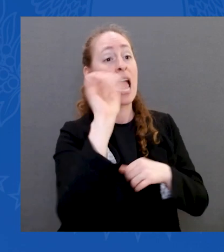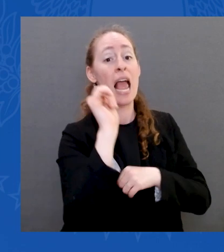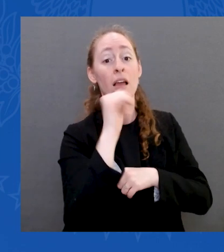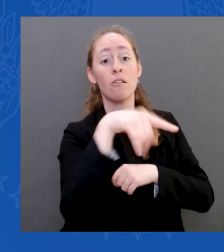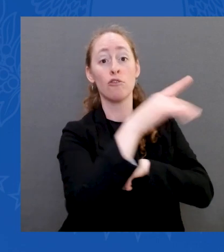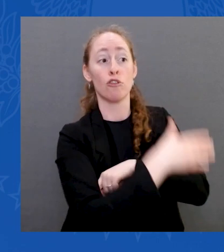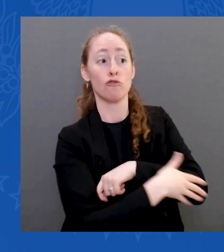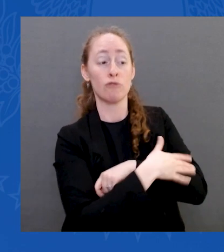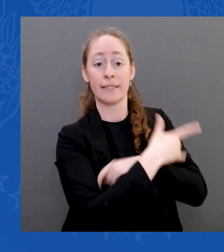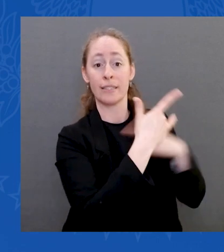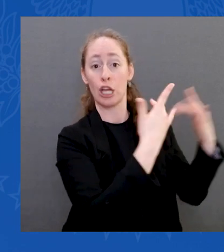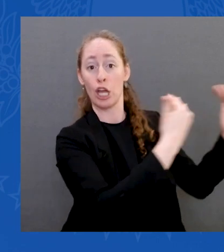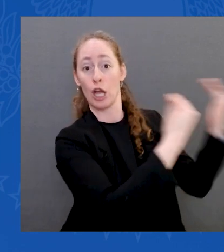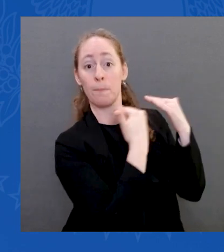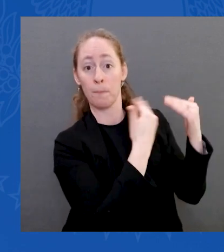So, we have to build a 21st century,